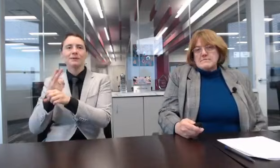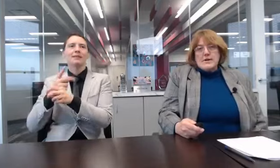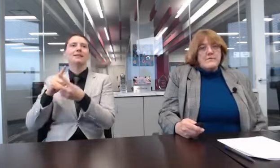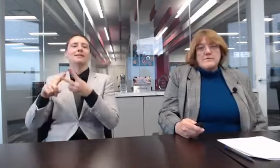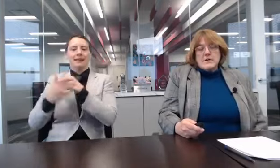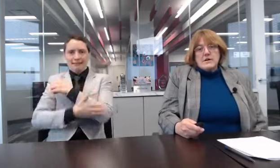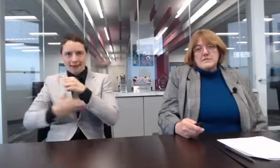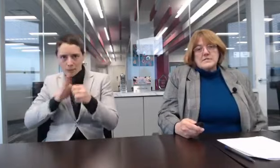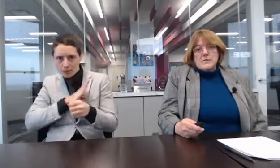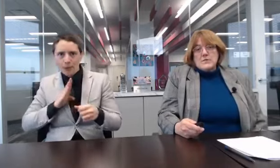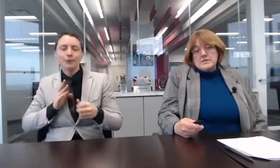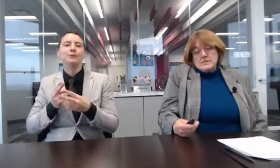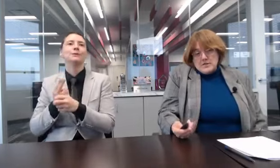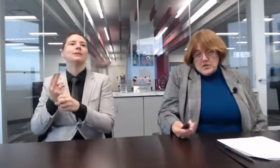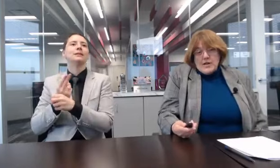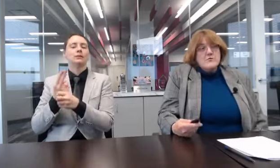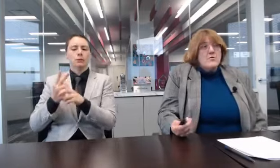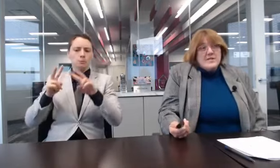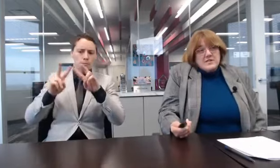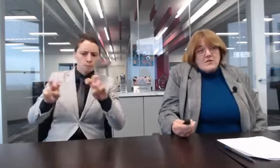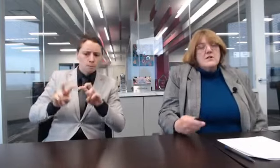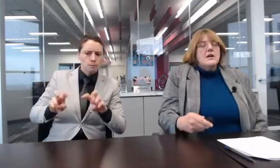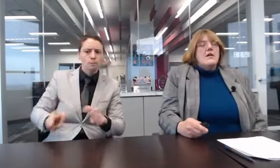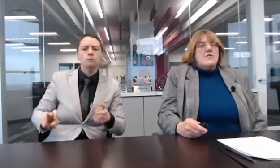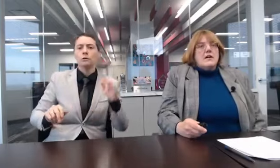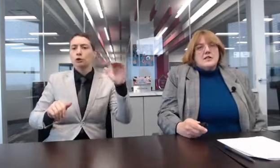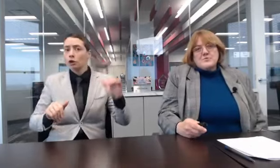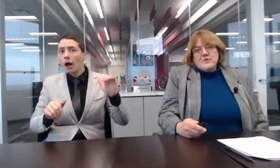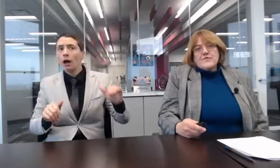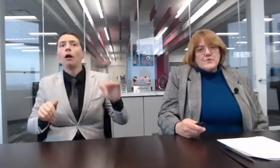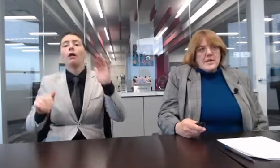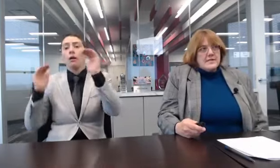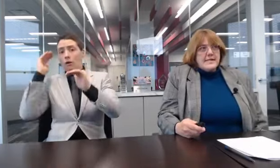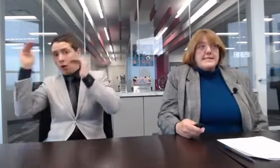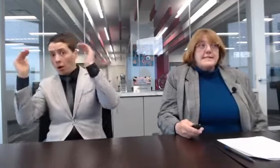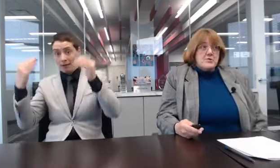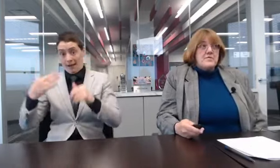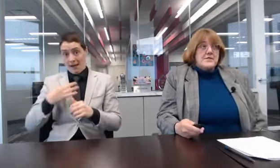whether a child or an adult are eligible for DD services.